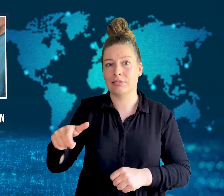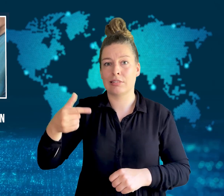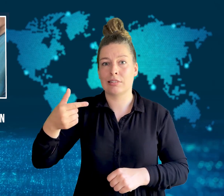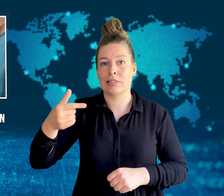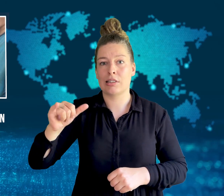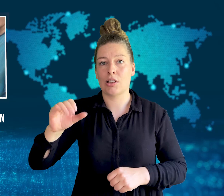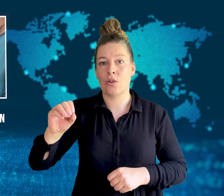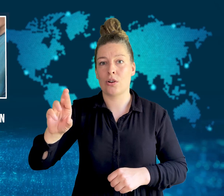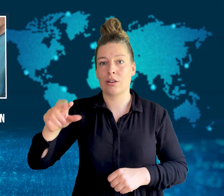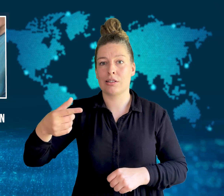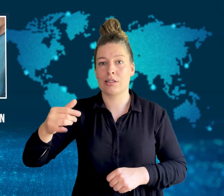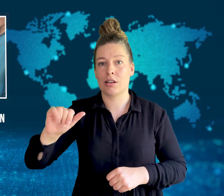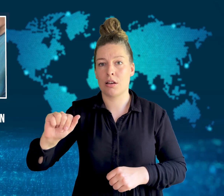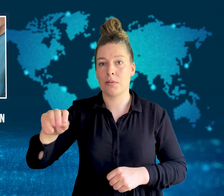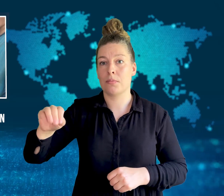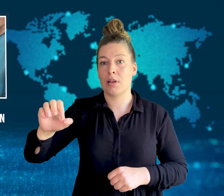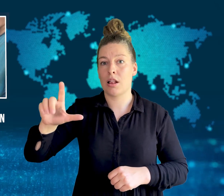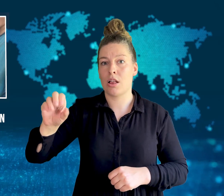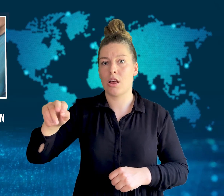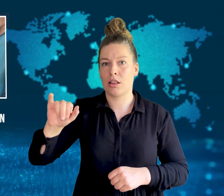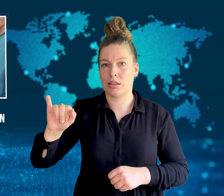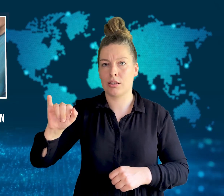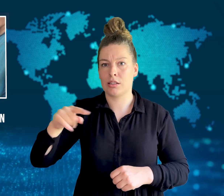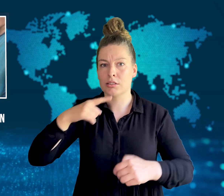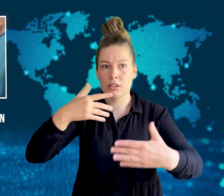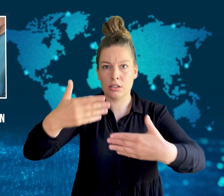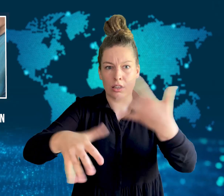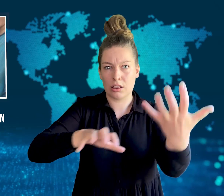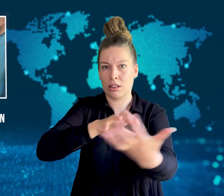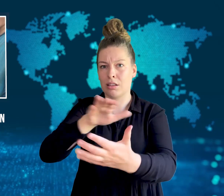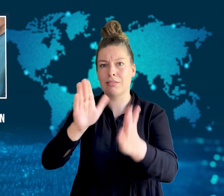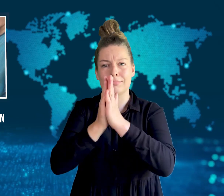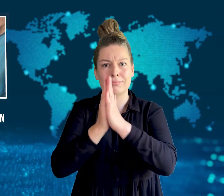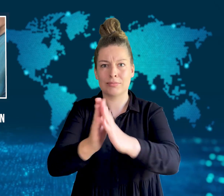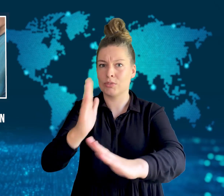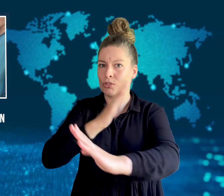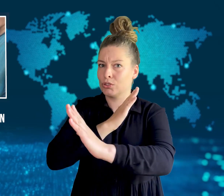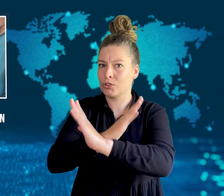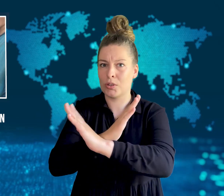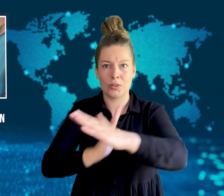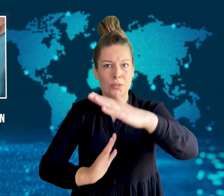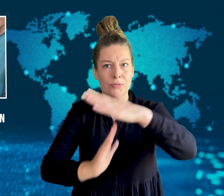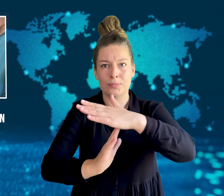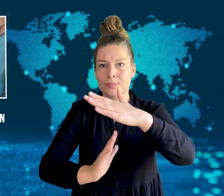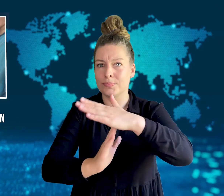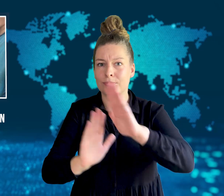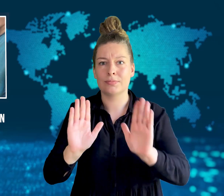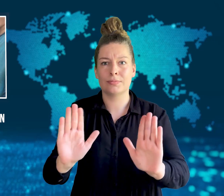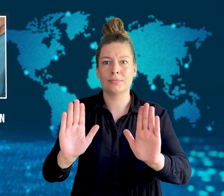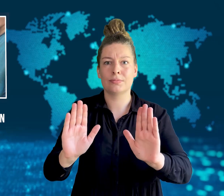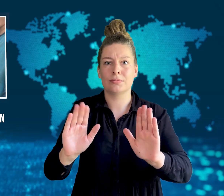City councils can no longer register same-sex parents' children.